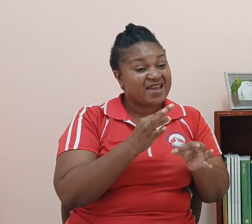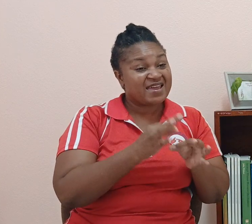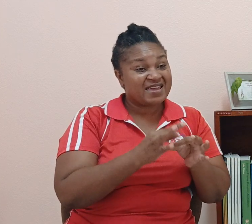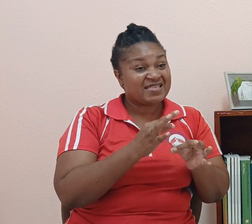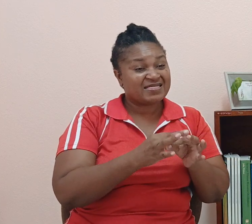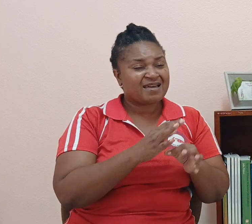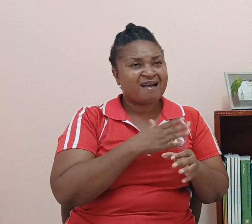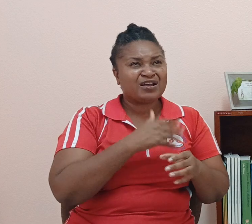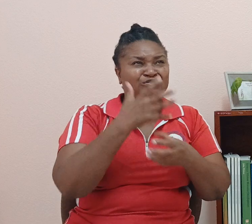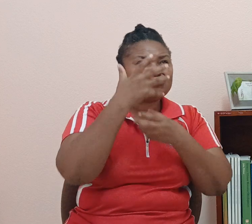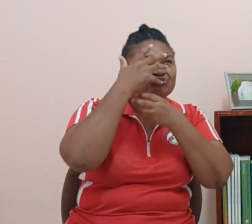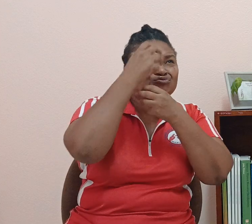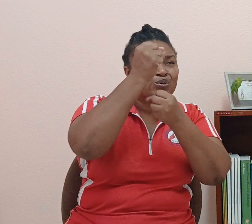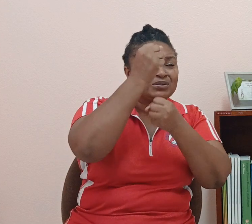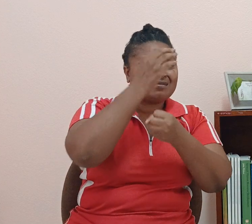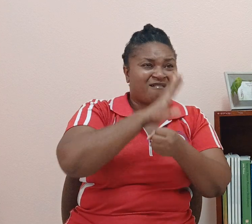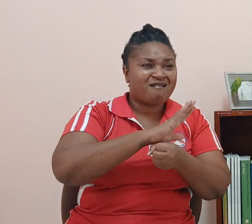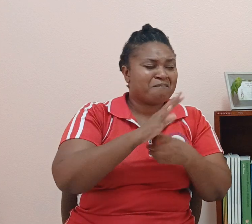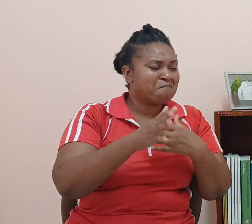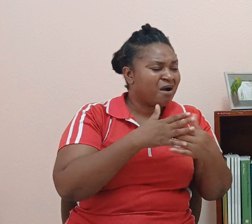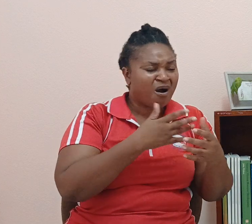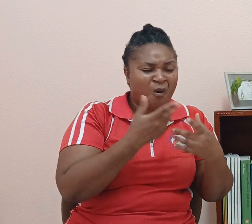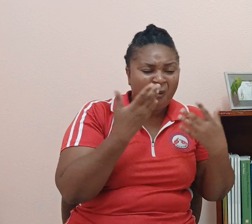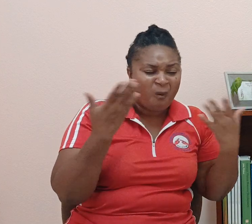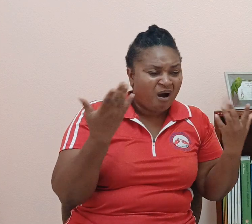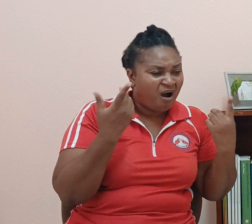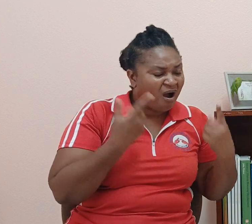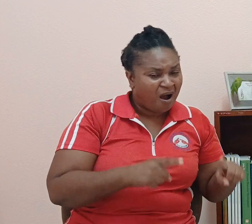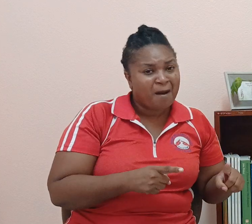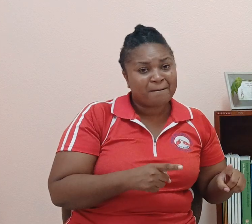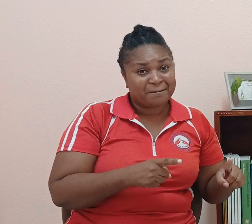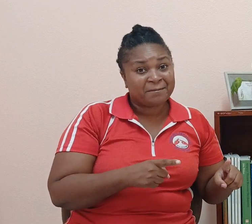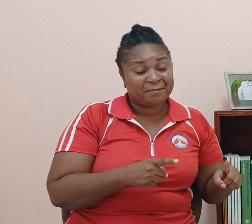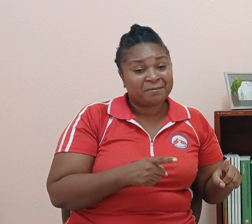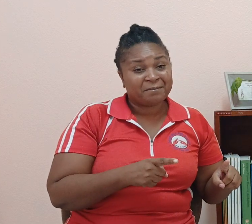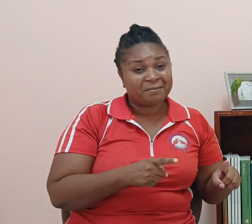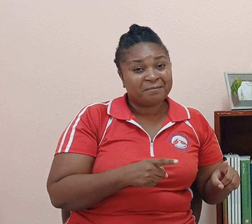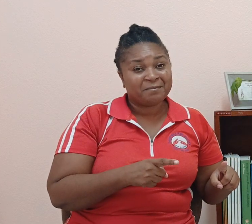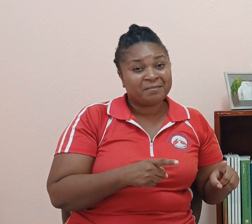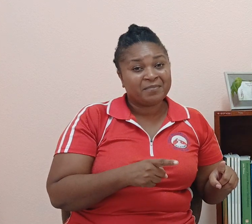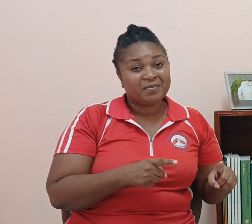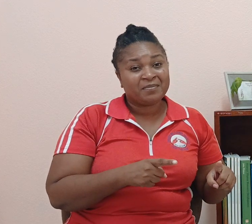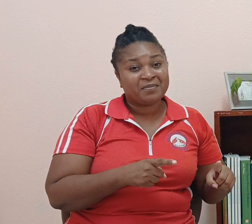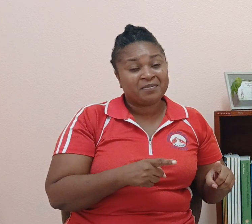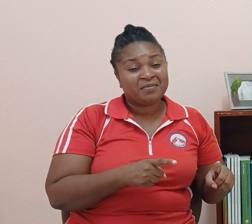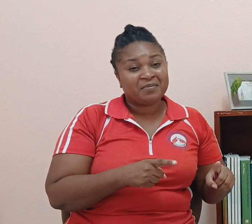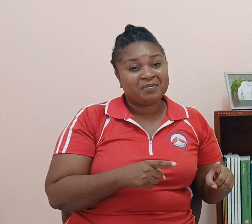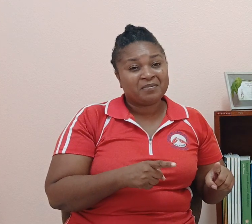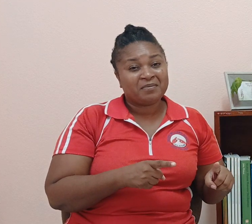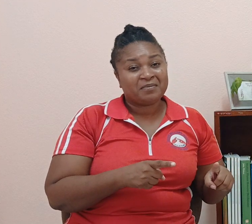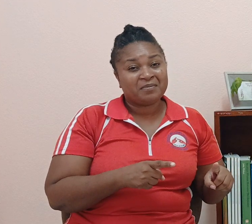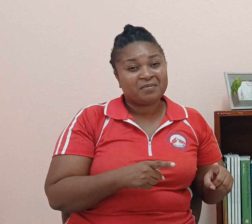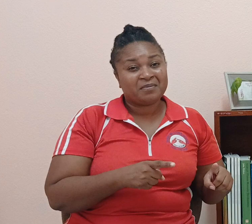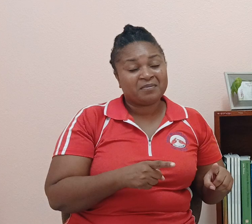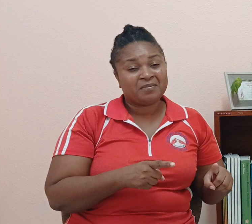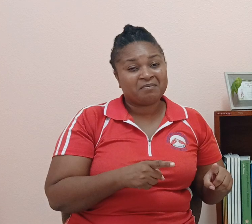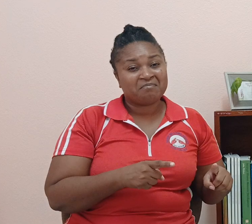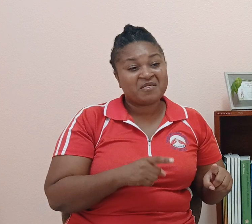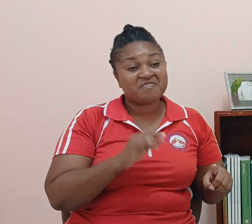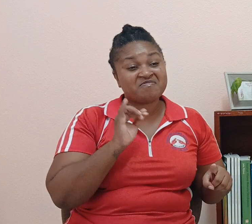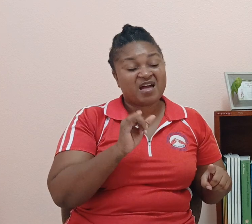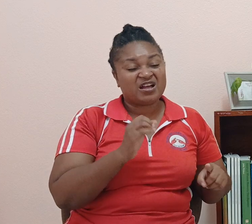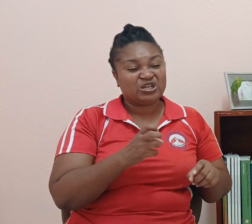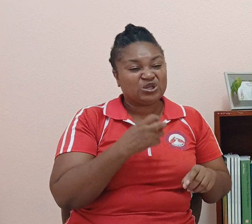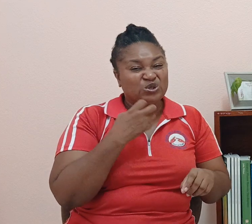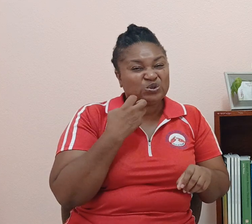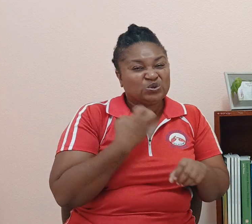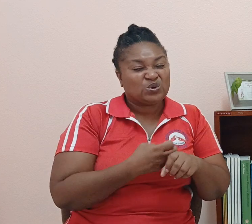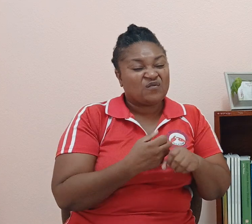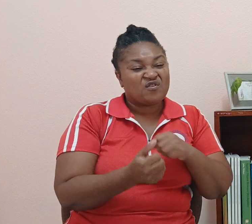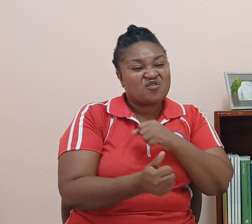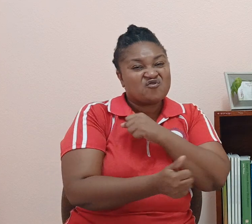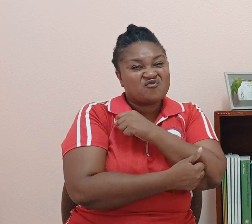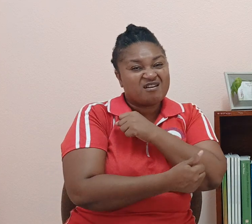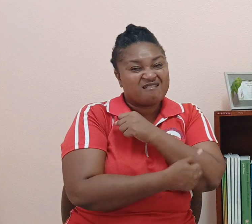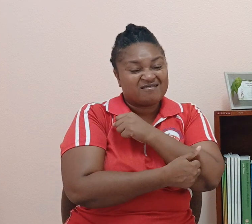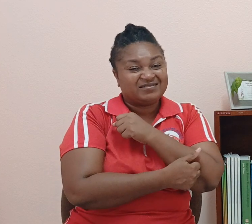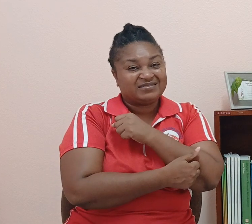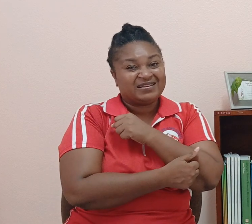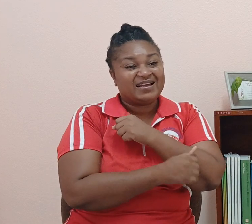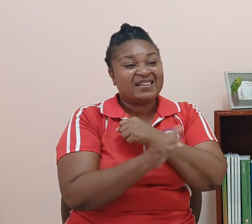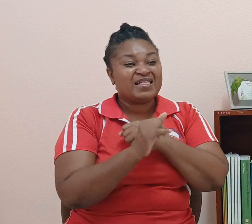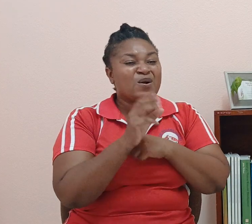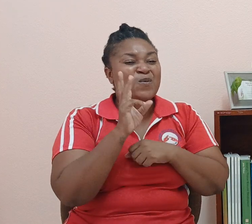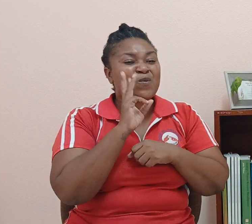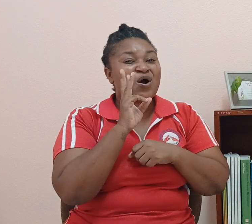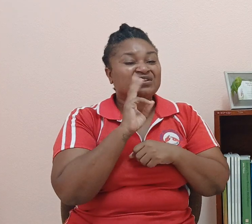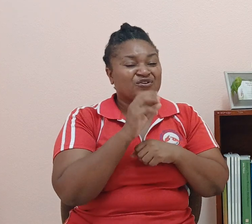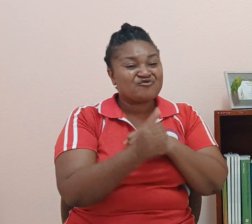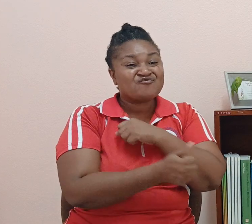trust God no matter what, as to that of a tuff crackers/Excelsior Water Crackers.